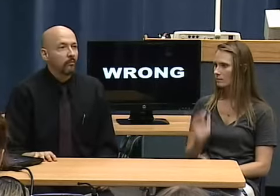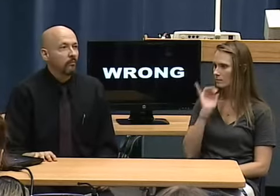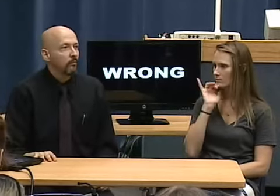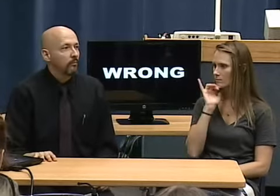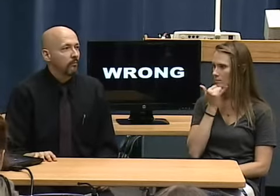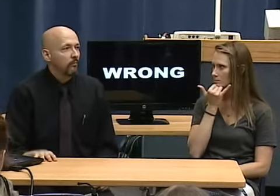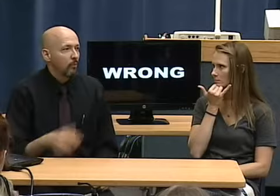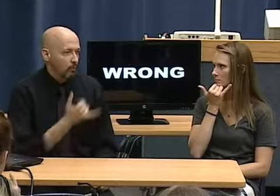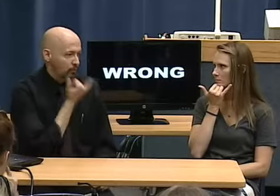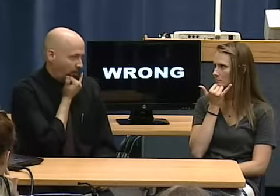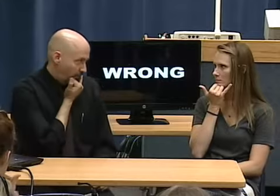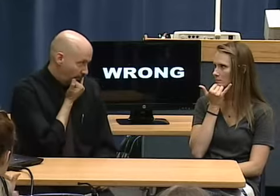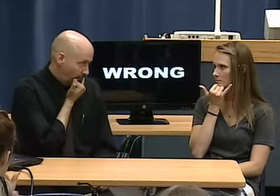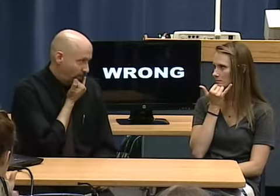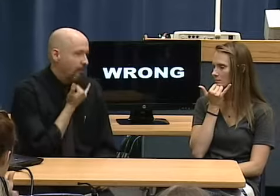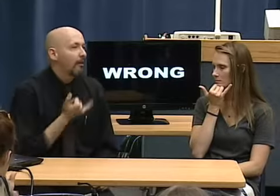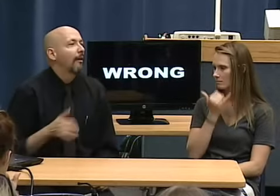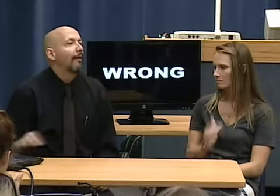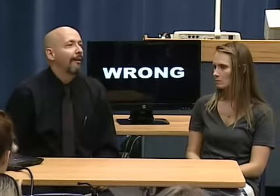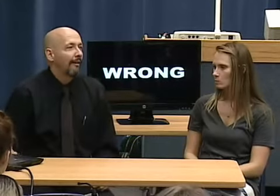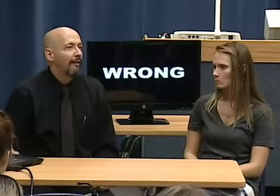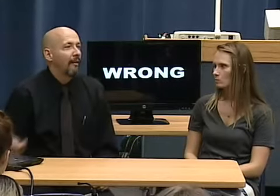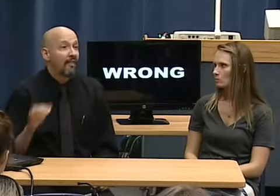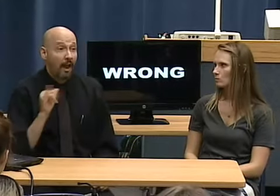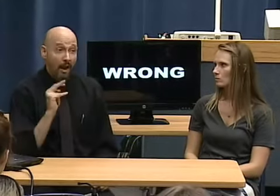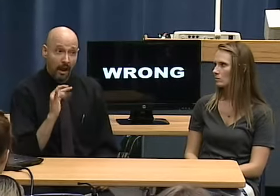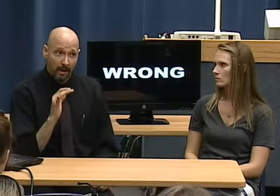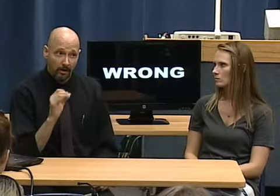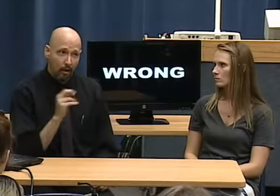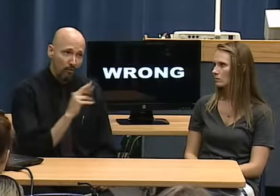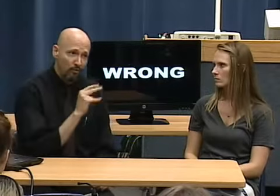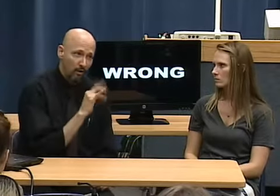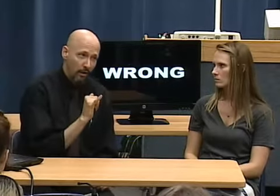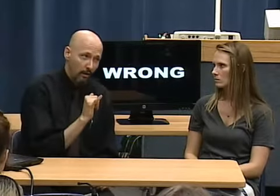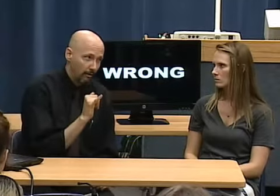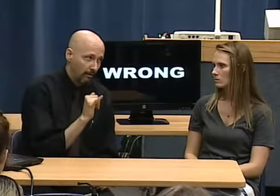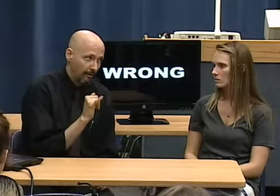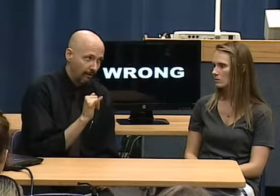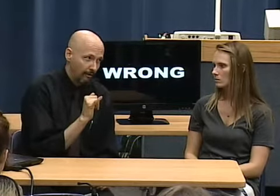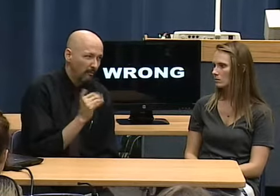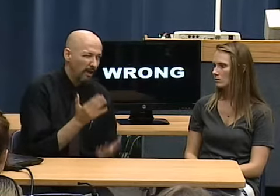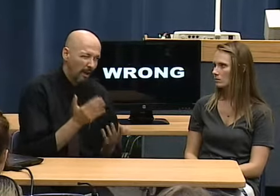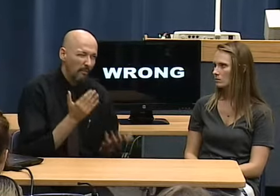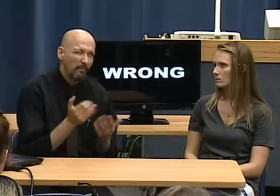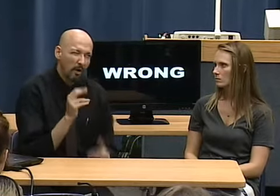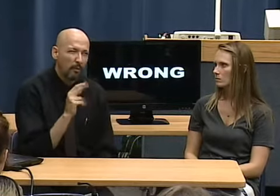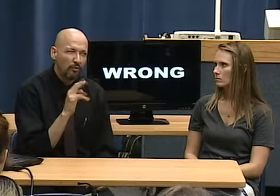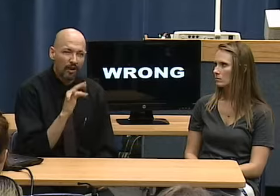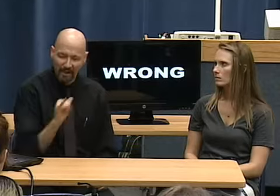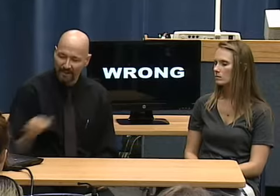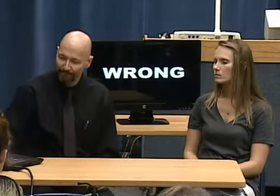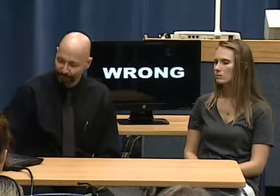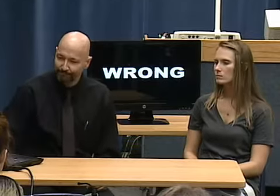Wrong. Is it iconic or arbitrary? Maybe arbitrary.